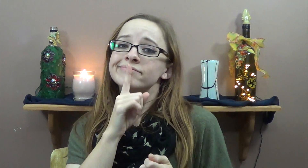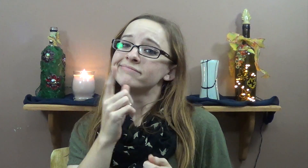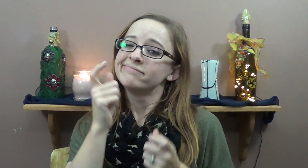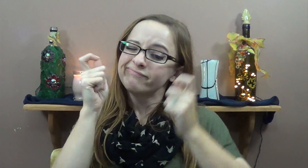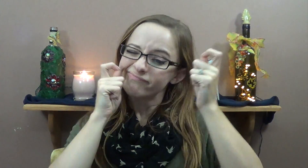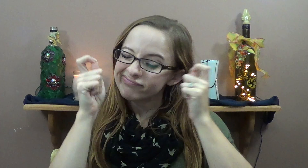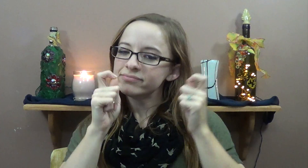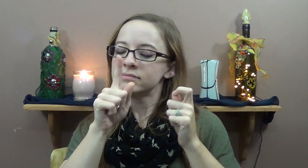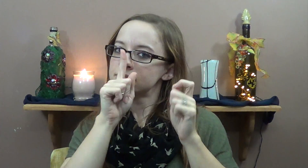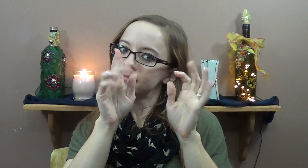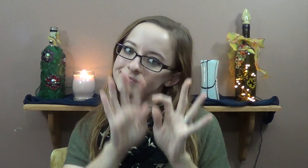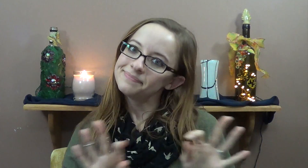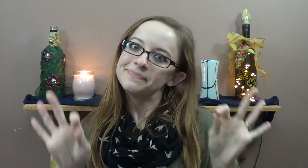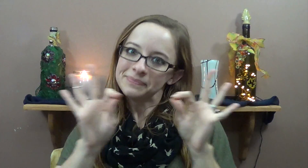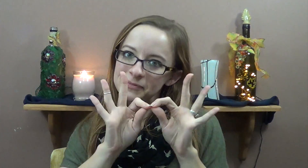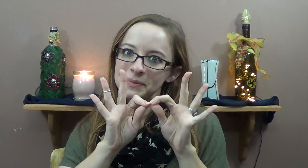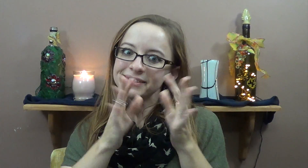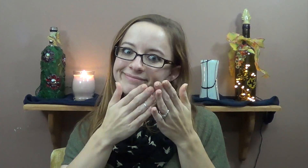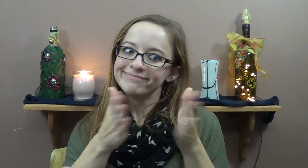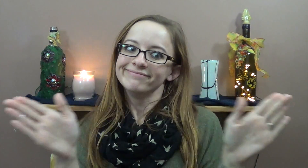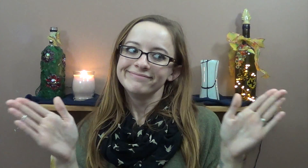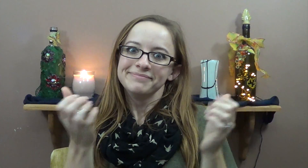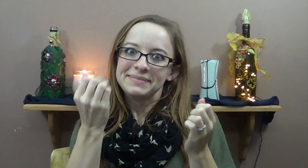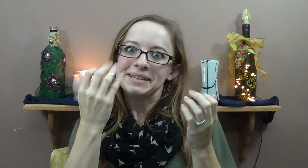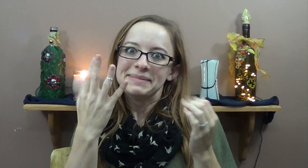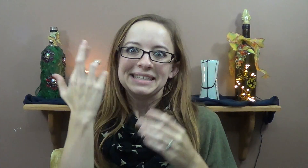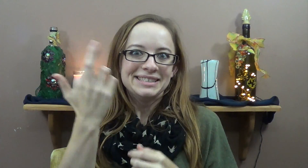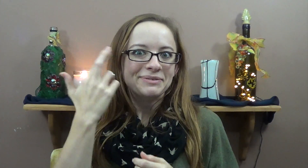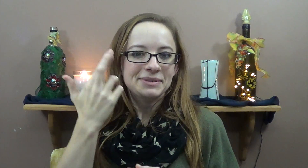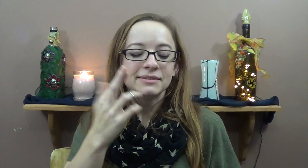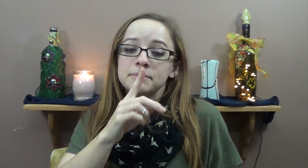or why question. You know again facial expressions are so important.